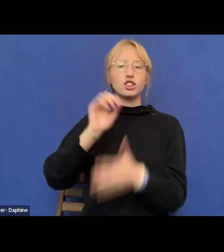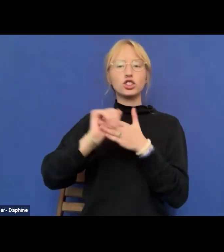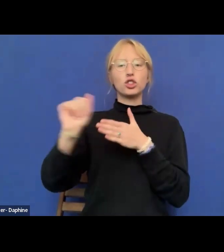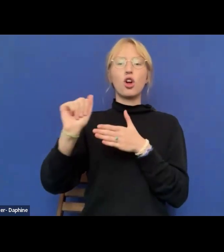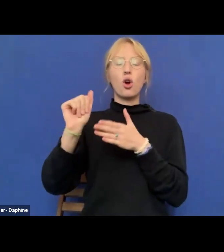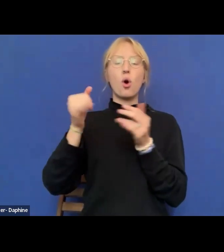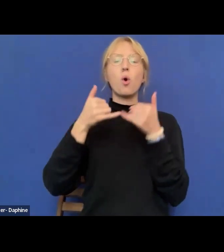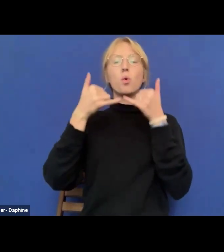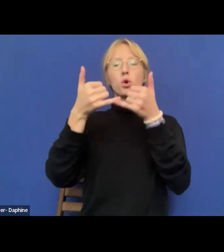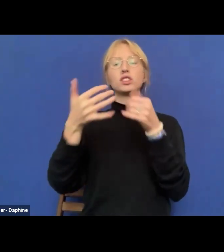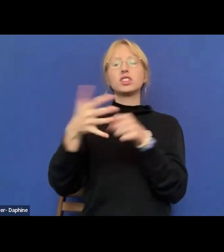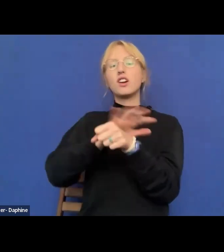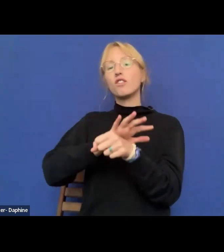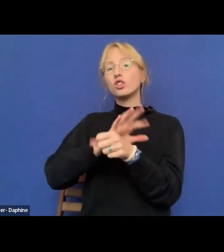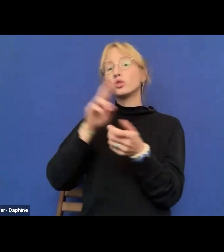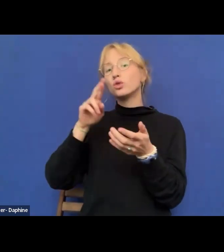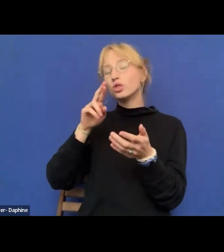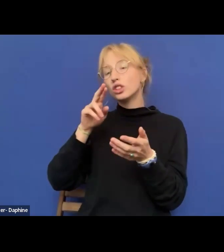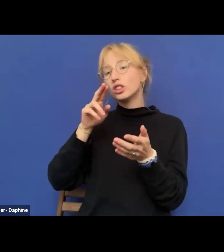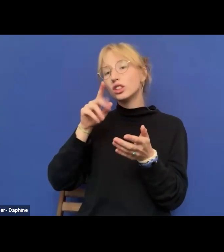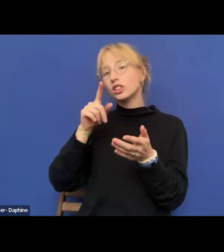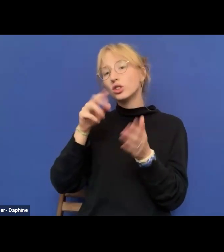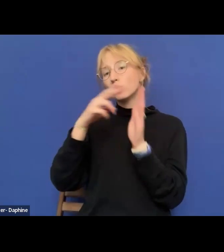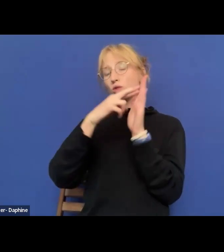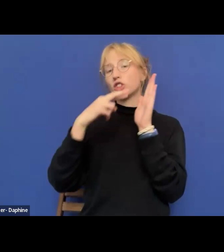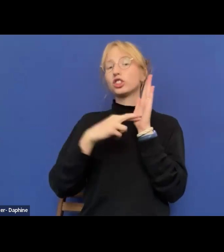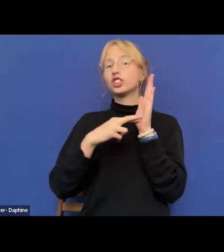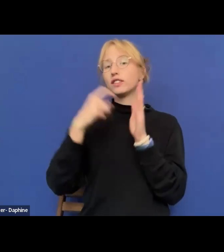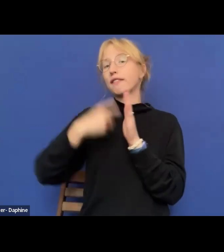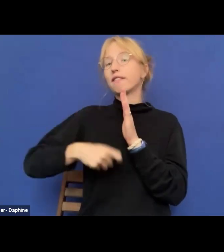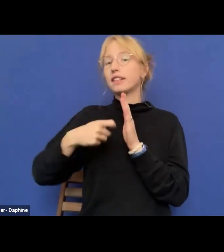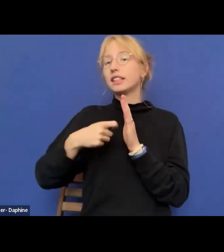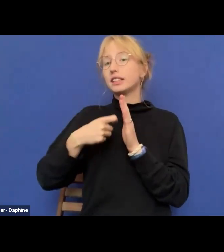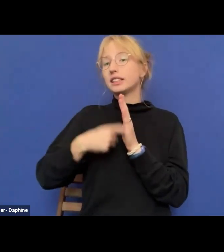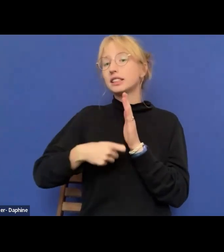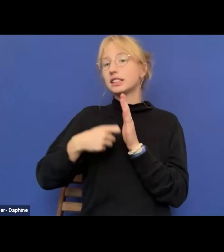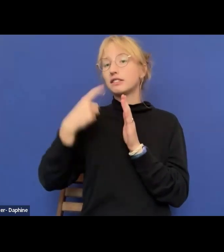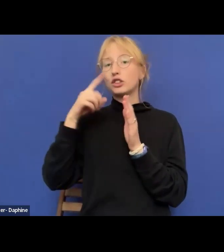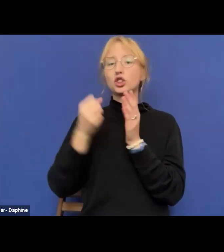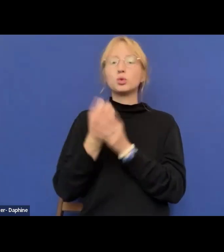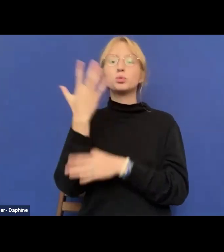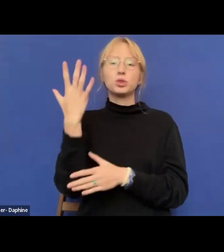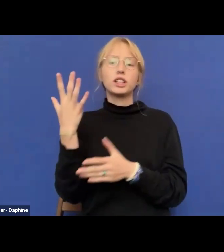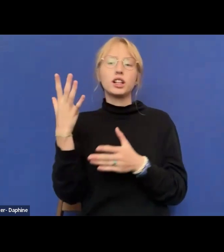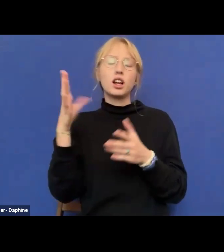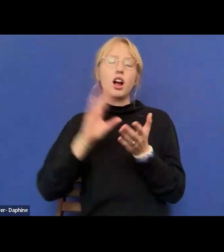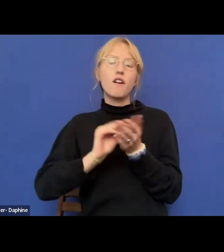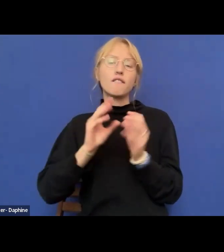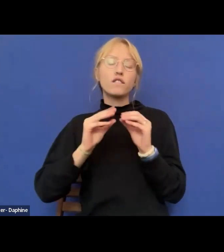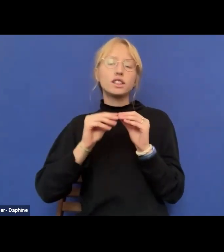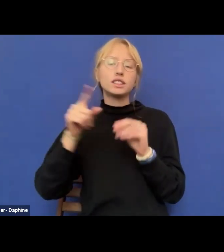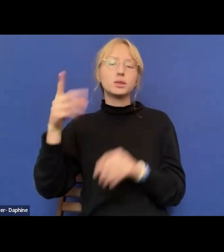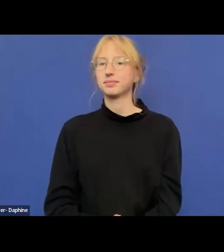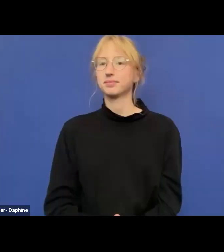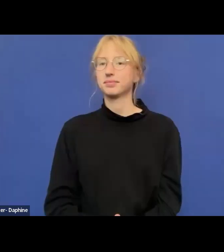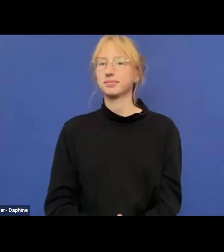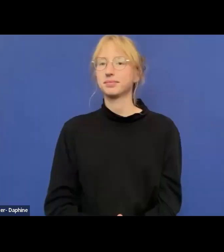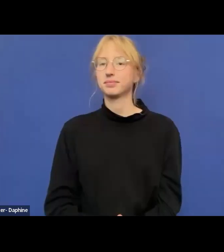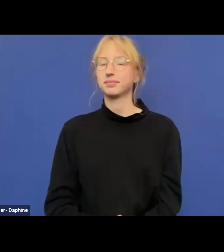the registration fees for the spring conference in Washington, D.C. All right Doctor Bala can hear us? You're on mute.